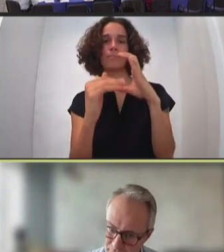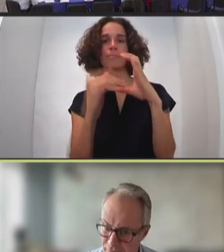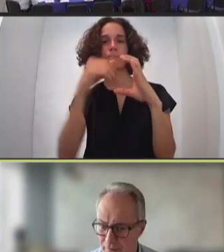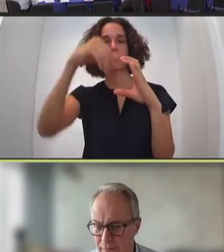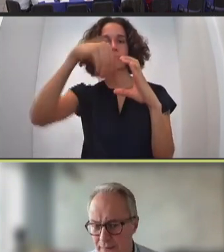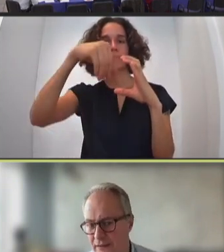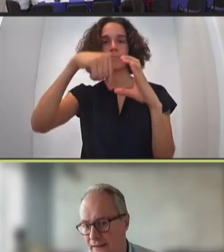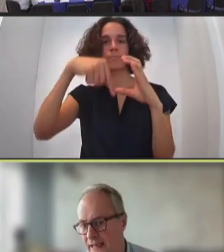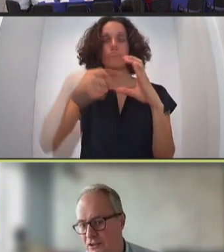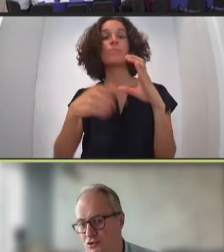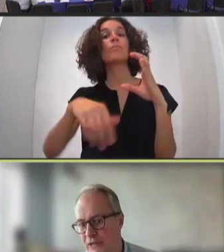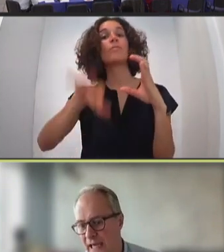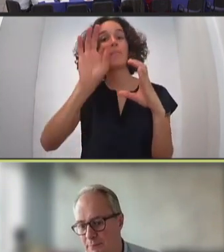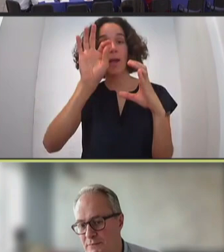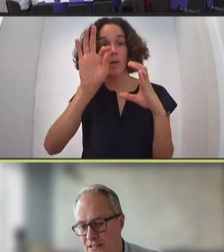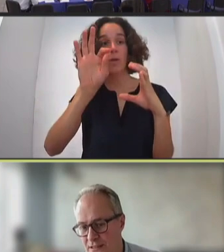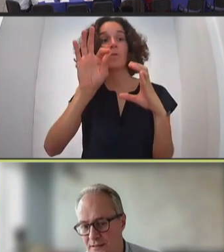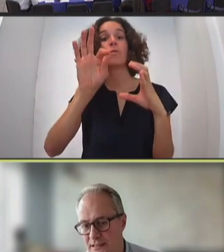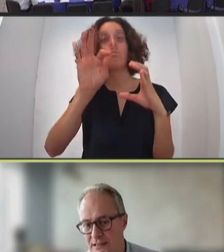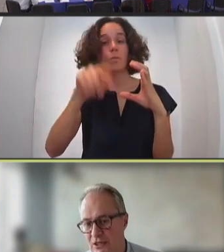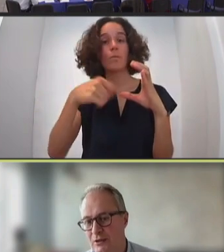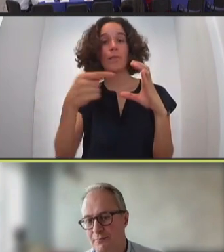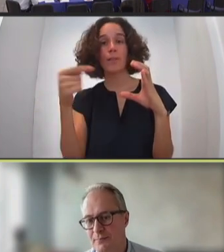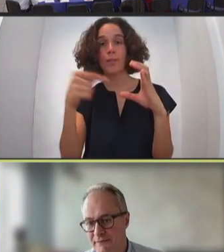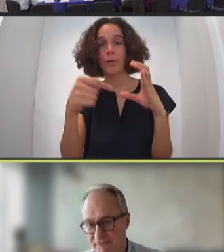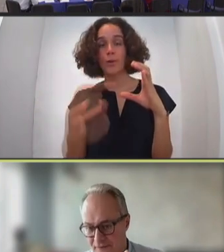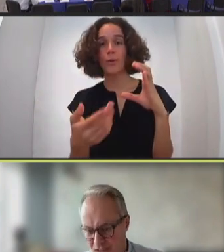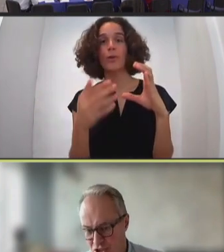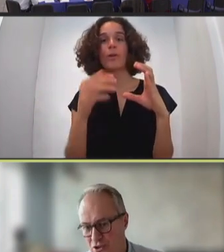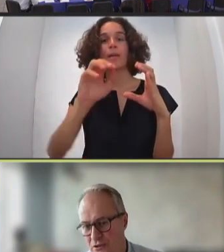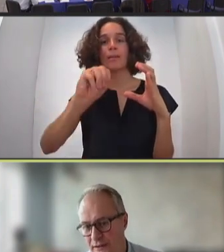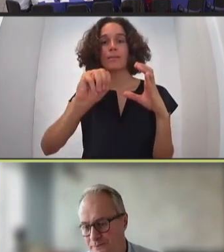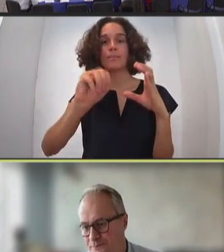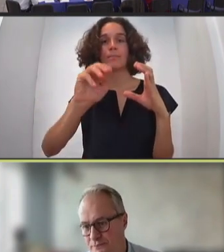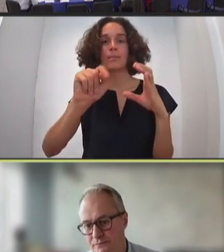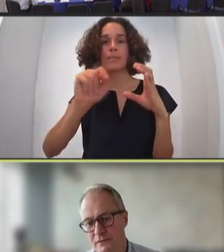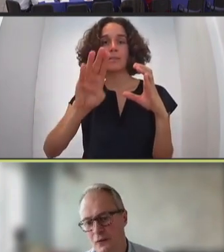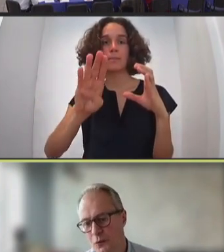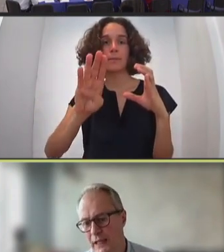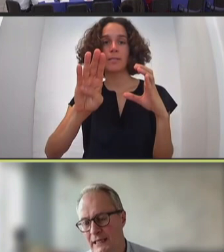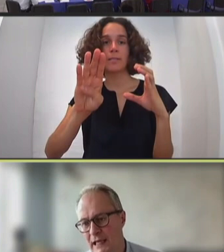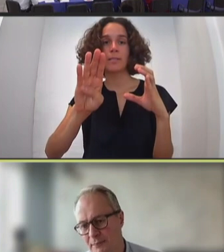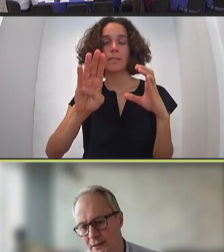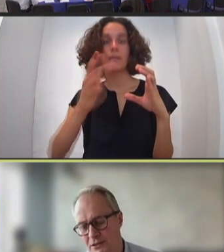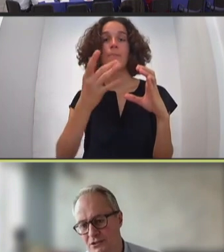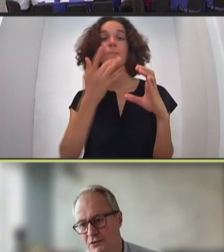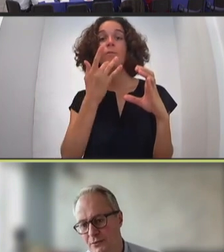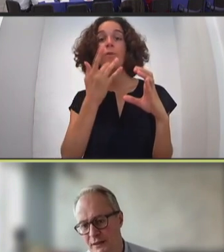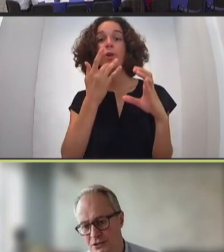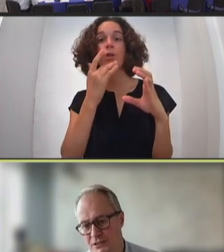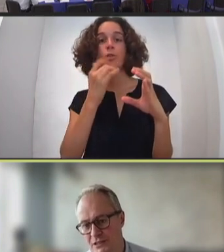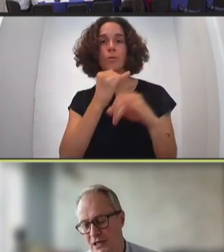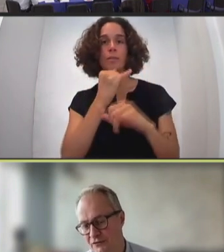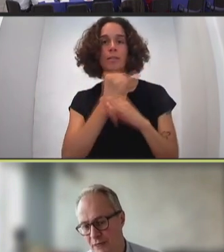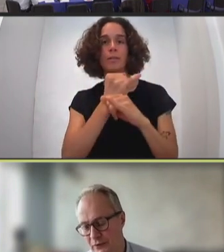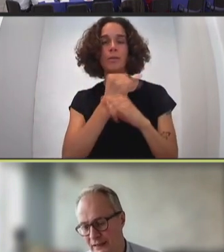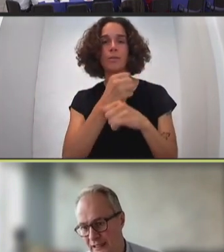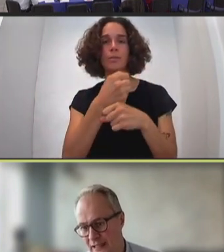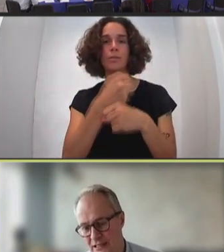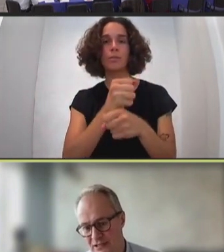We found out that actually Mtb preferentially will inhibit the generation of myeloid lineage